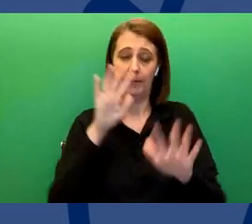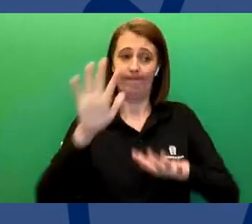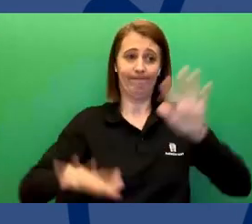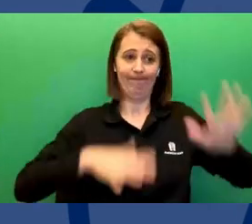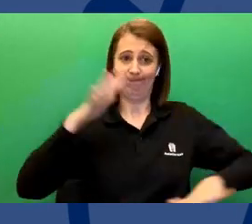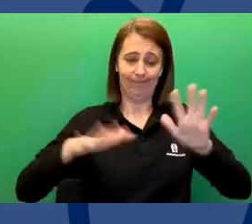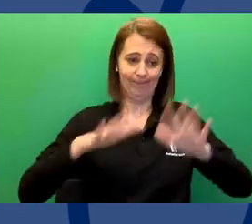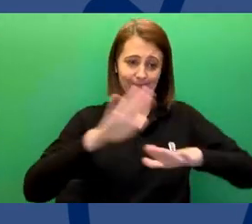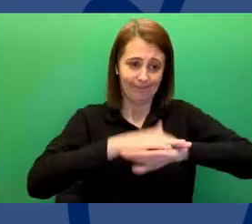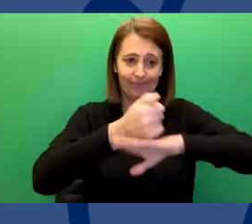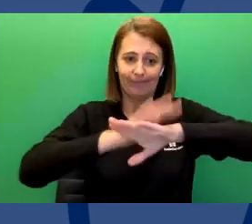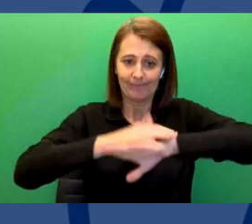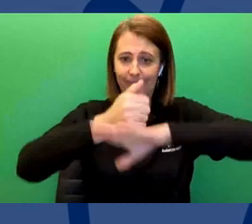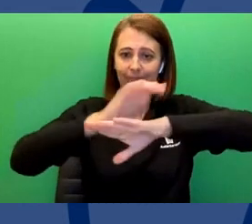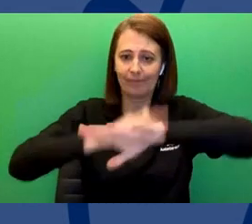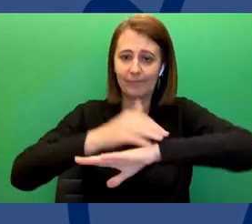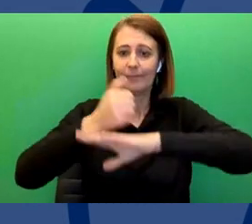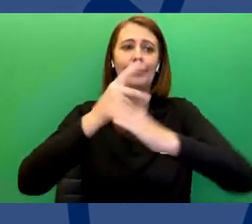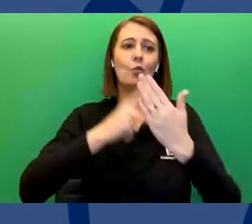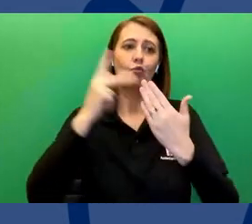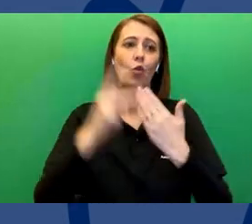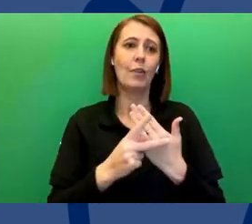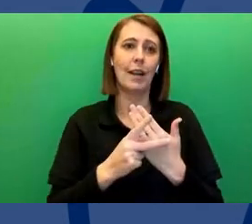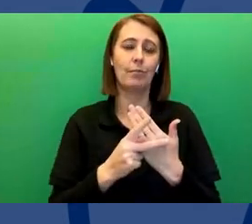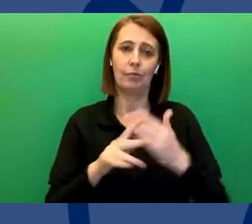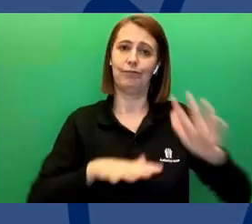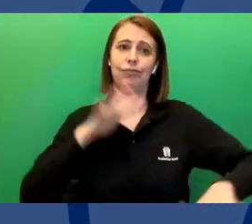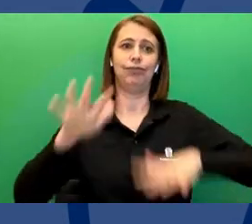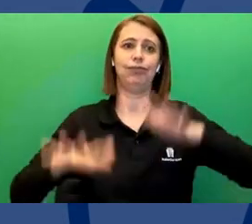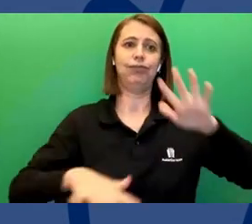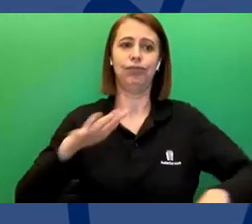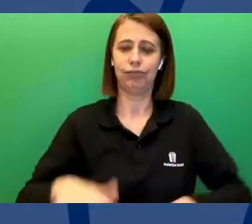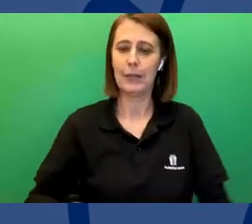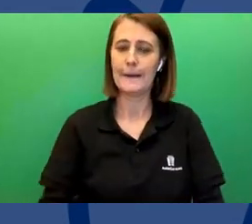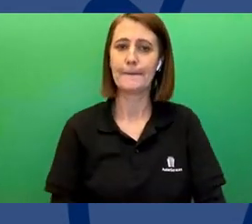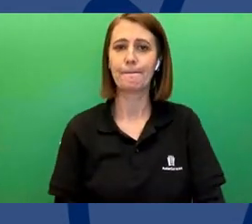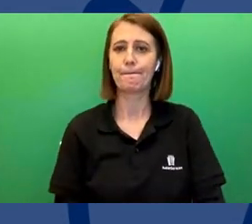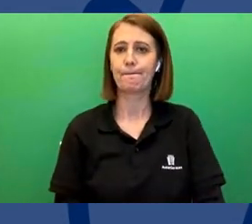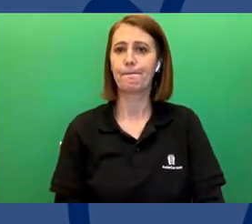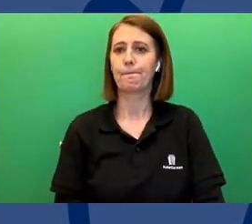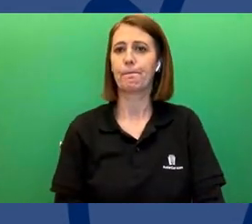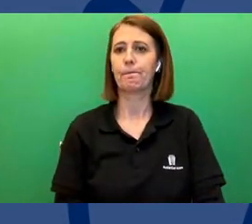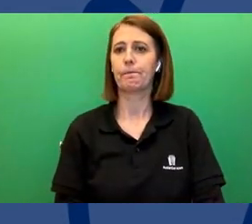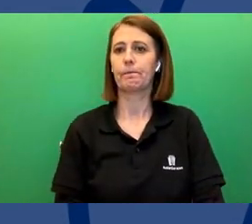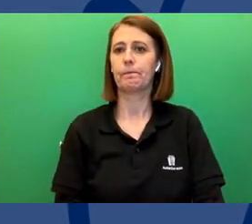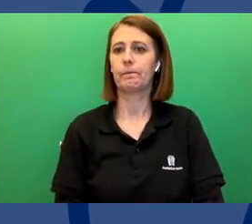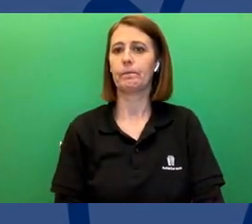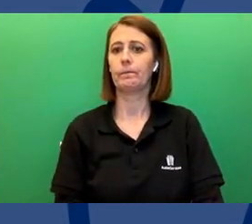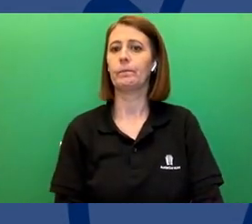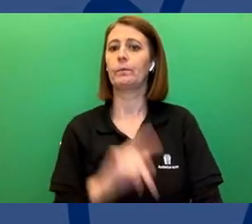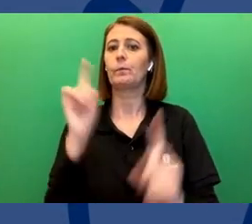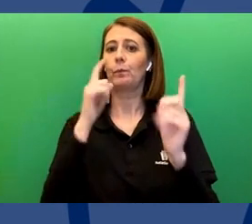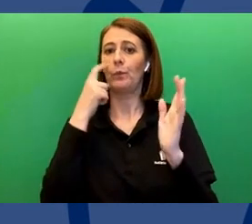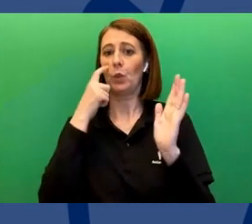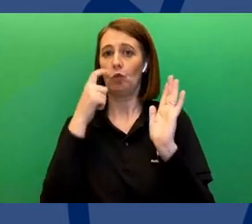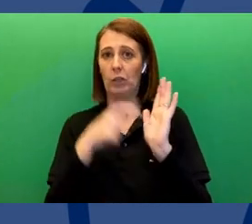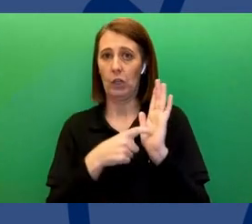up and running, but, you know, what we do recognise is that there's many businesses